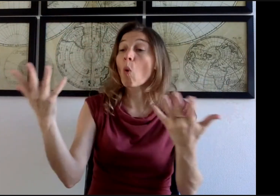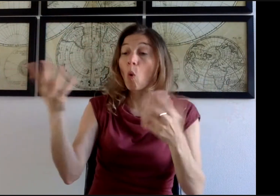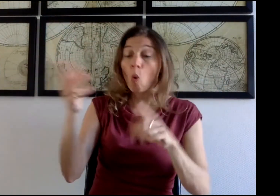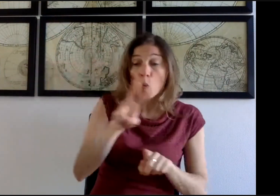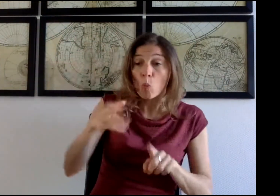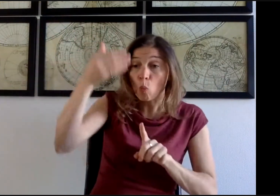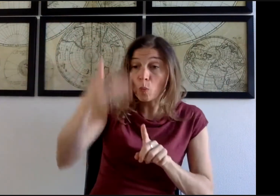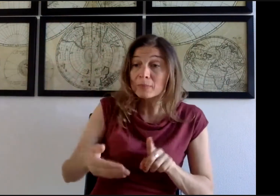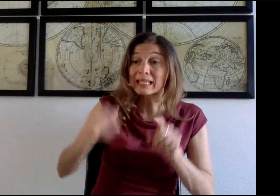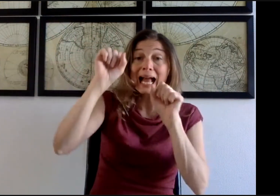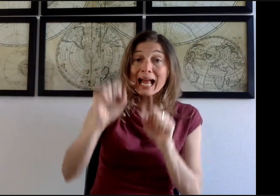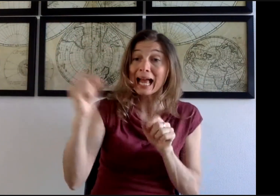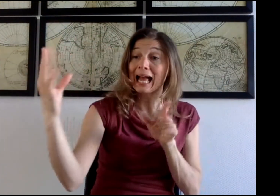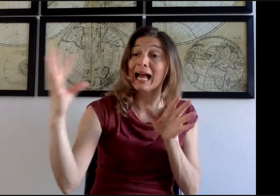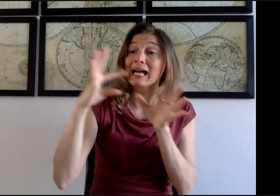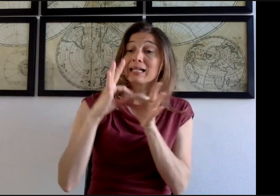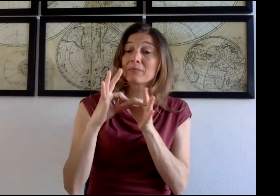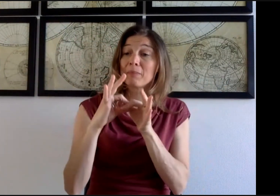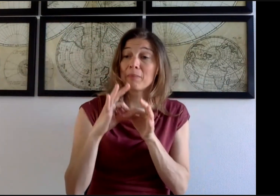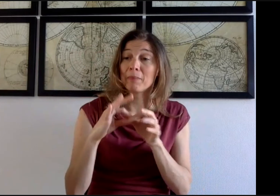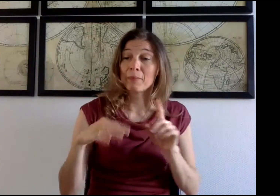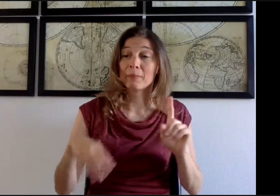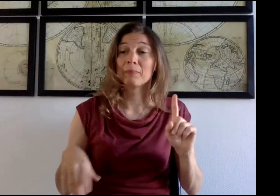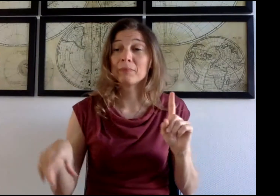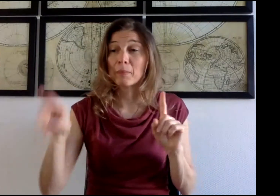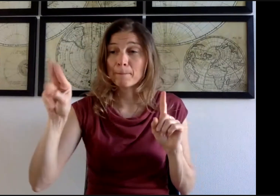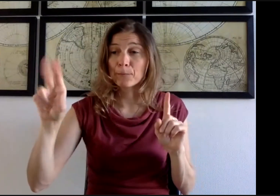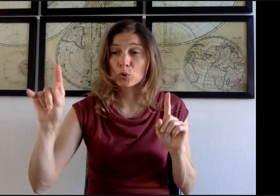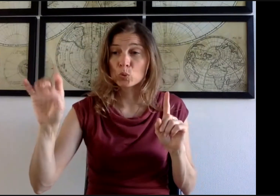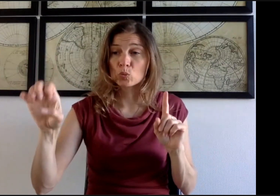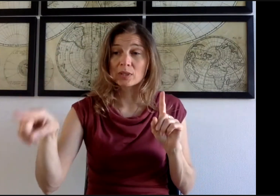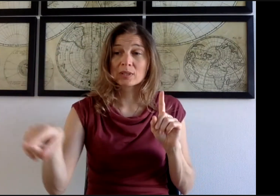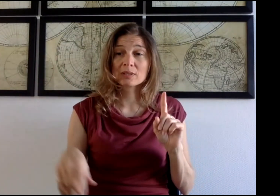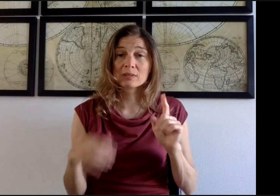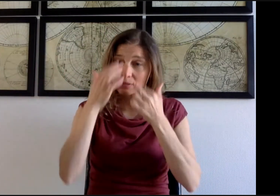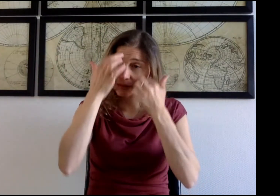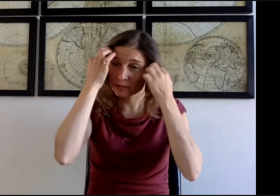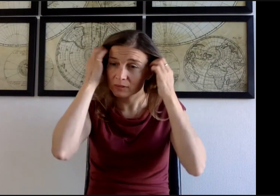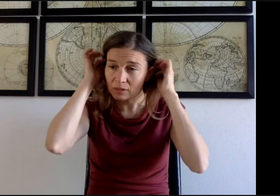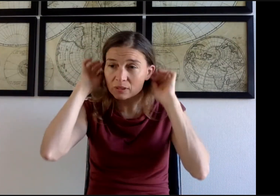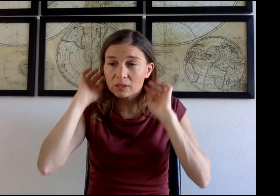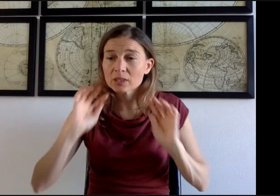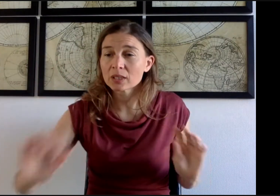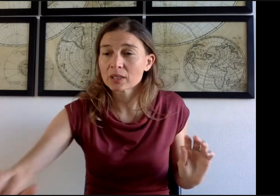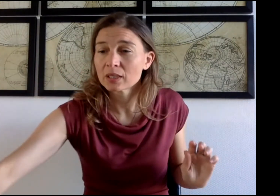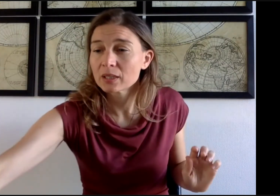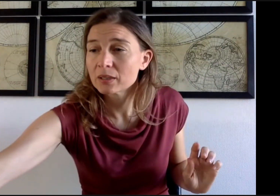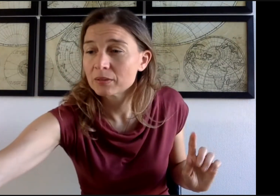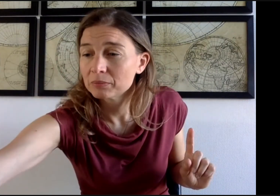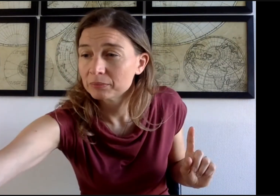In Spain the autonomous regions are directly responsible for education.